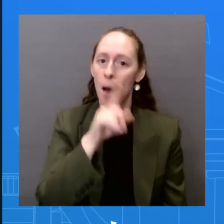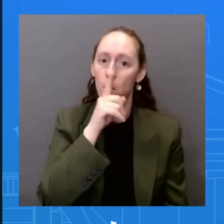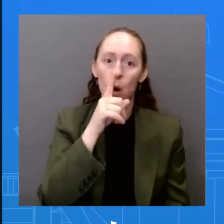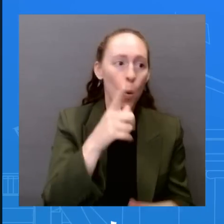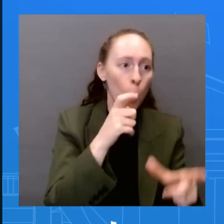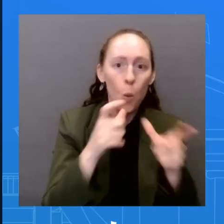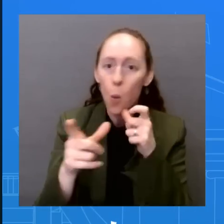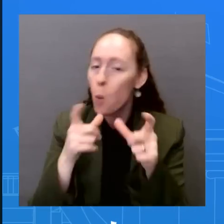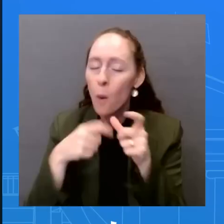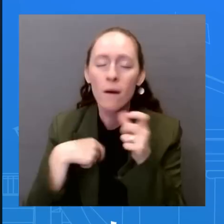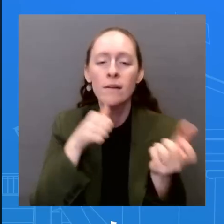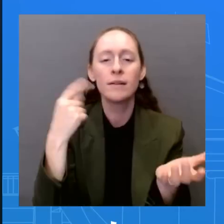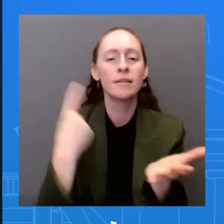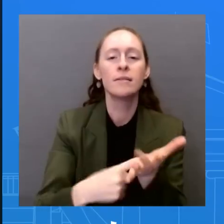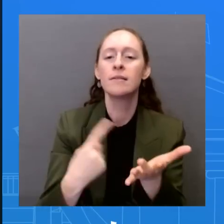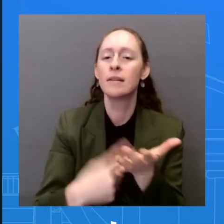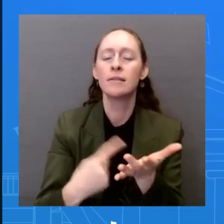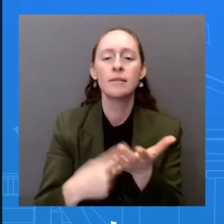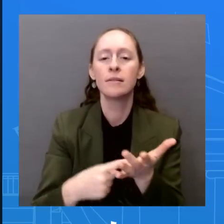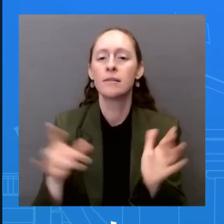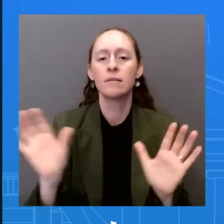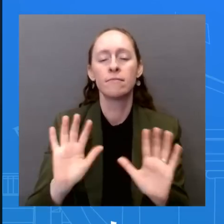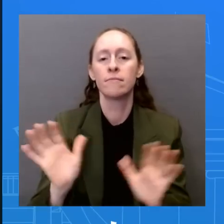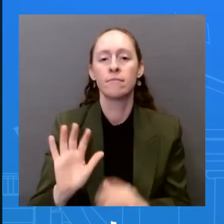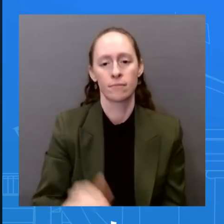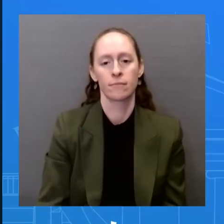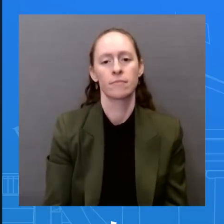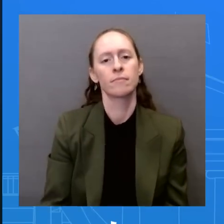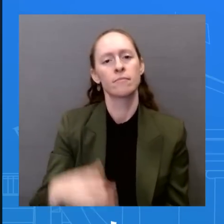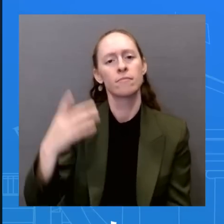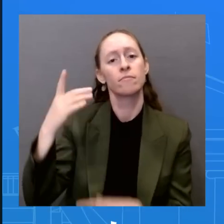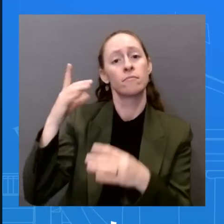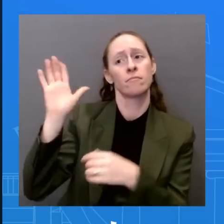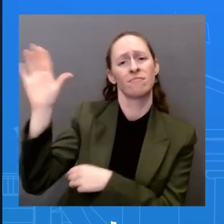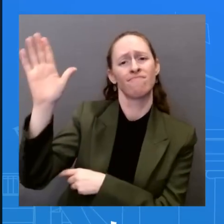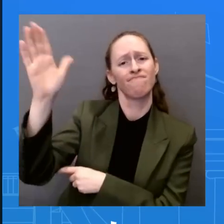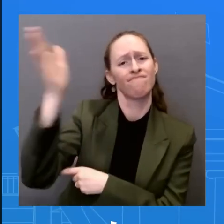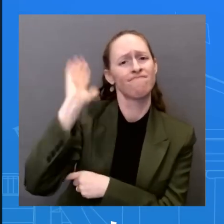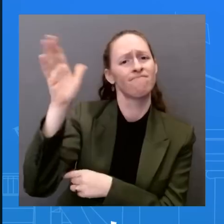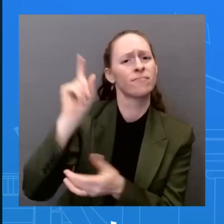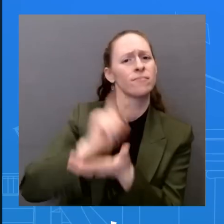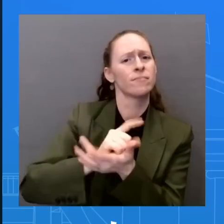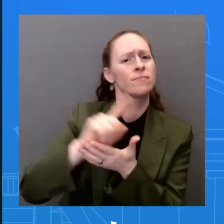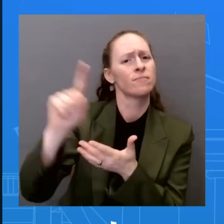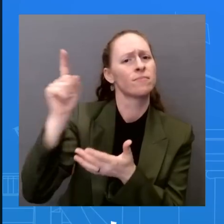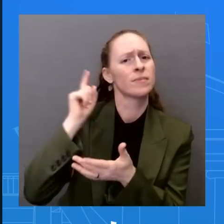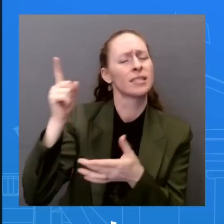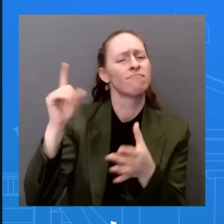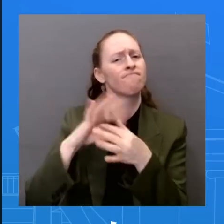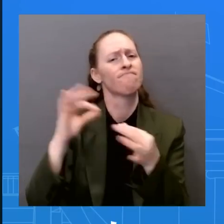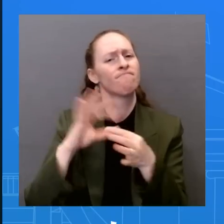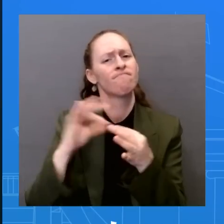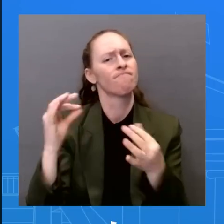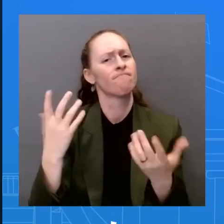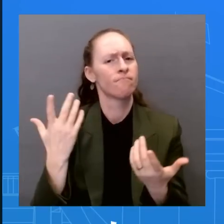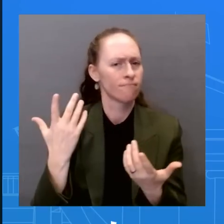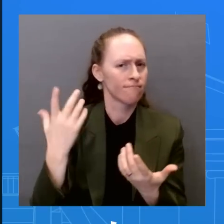you know, people have talked about if it was divisive. It wasn't divisive. The way that we saw the speech